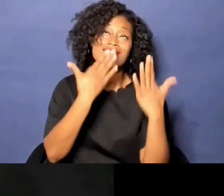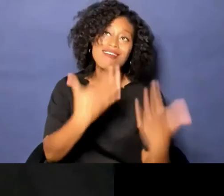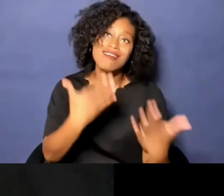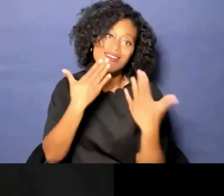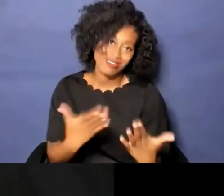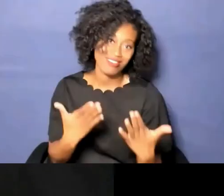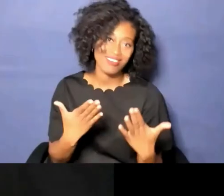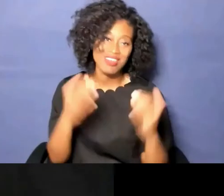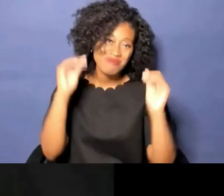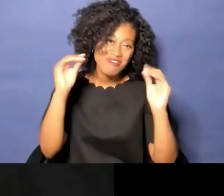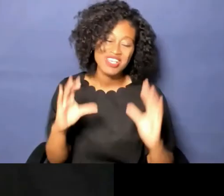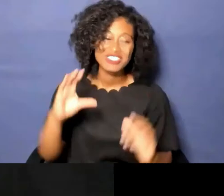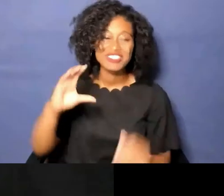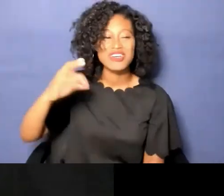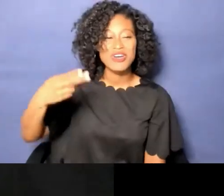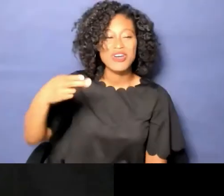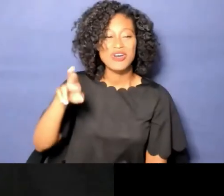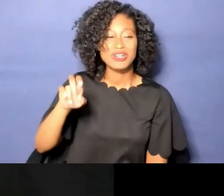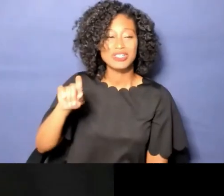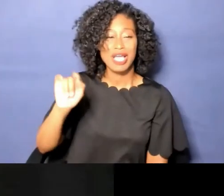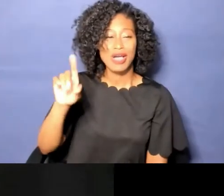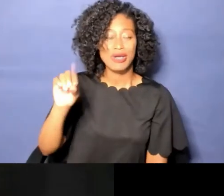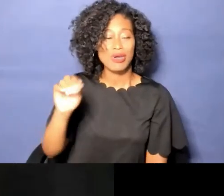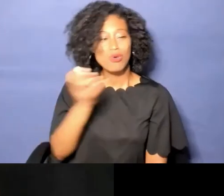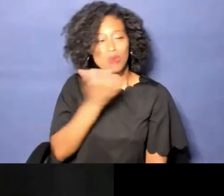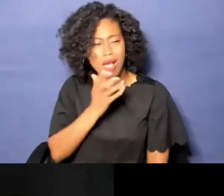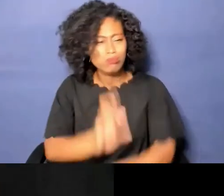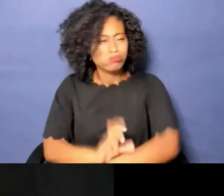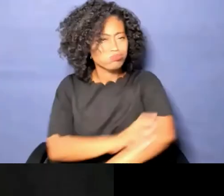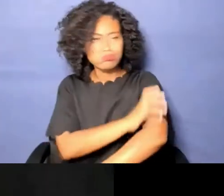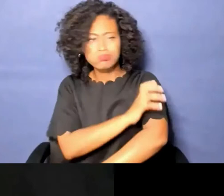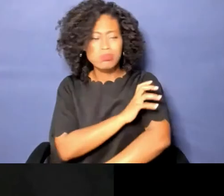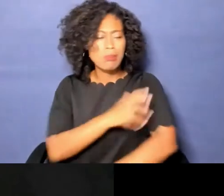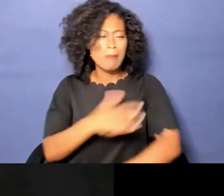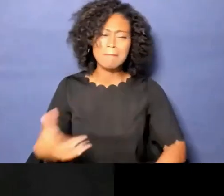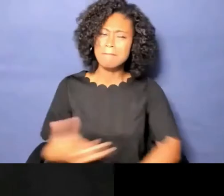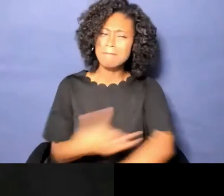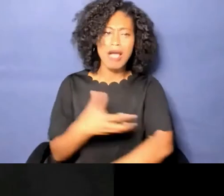such a riveting and powerful lecture and sharing information. Thank you for that.